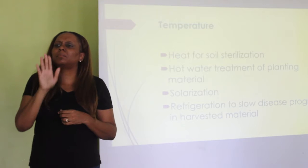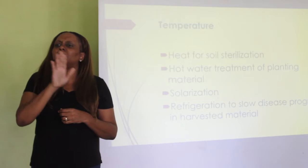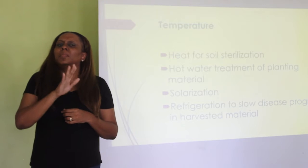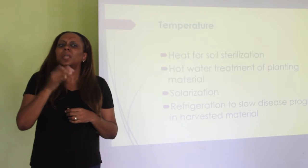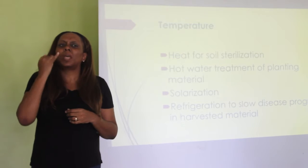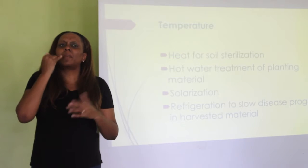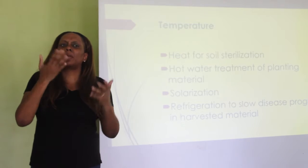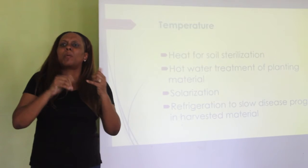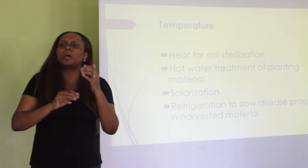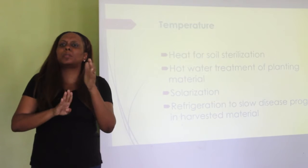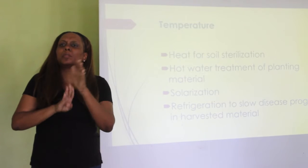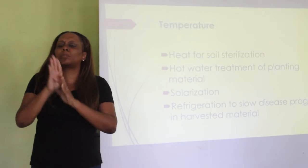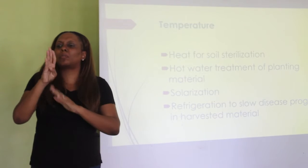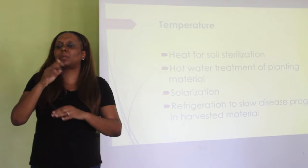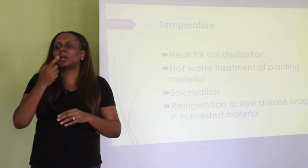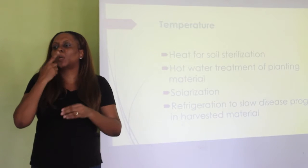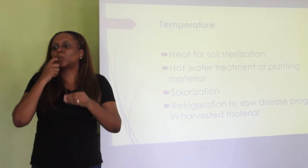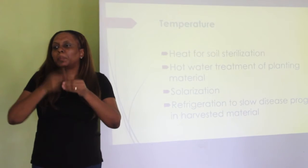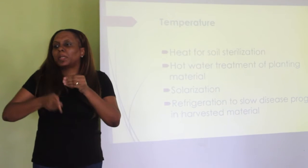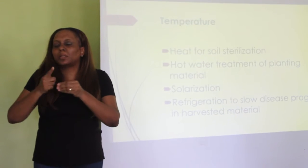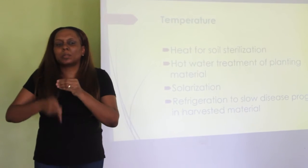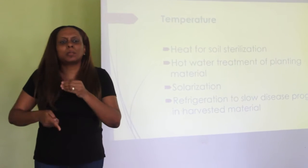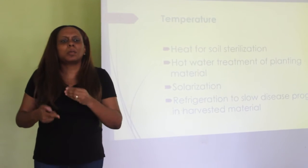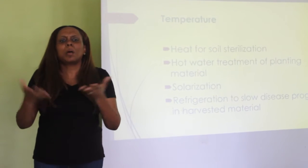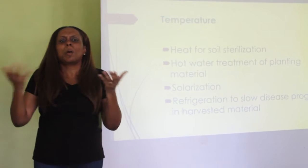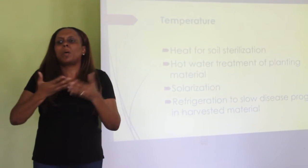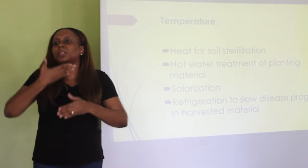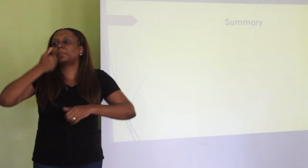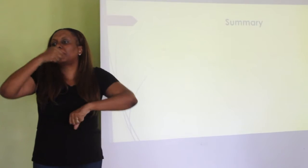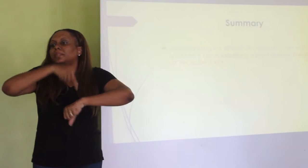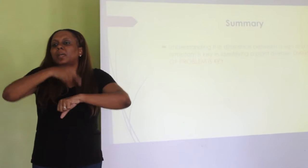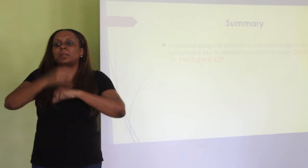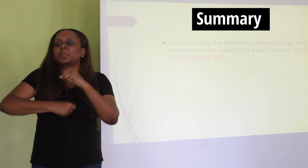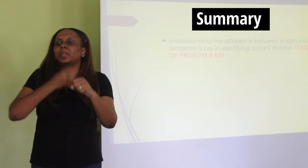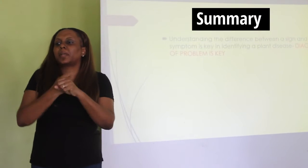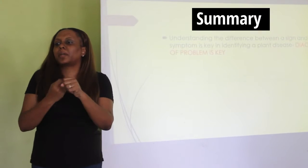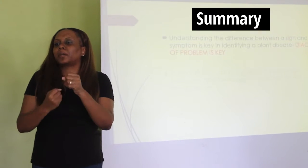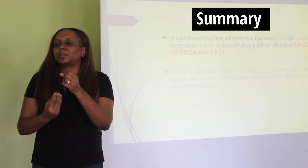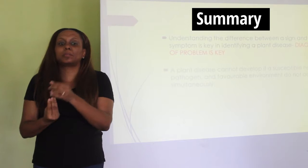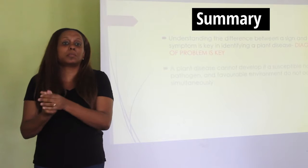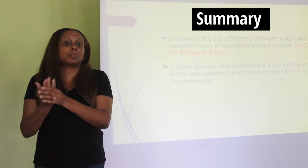because growing outside of that condition the plant is susceptible to to becoming ill